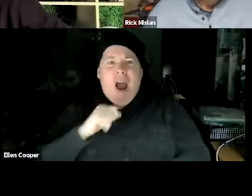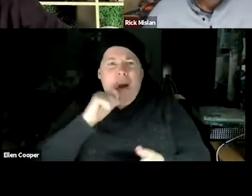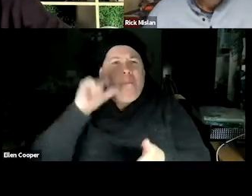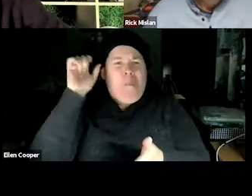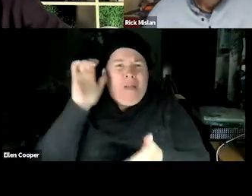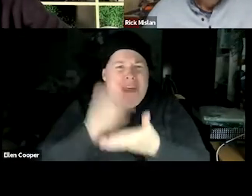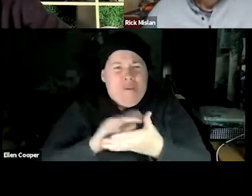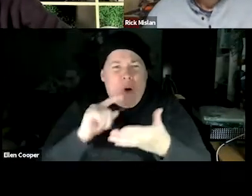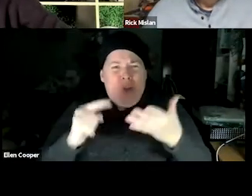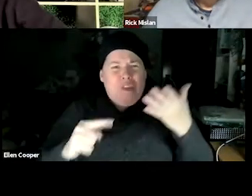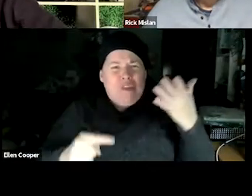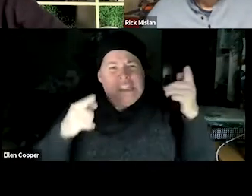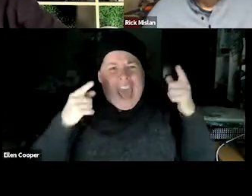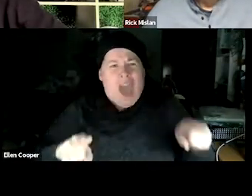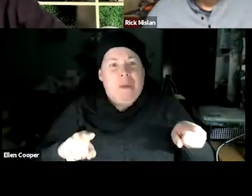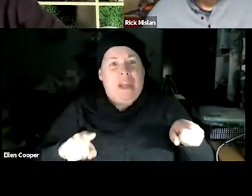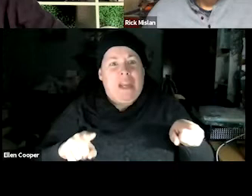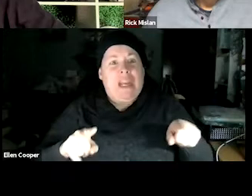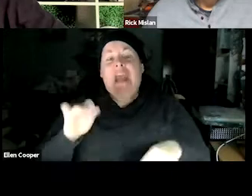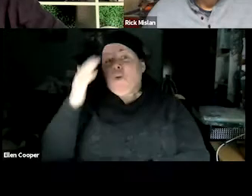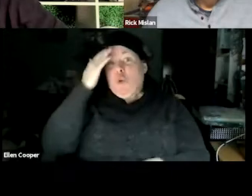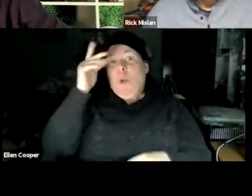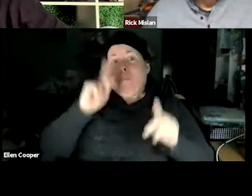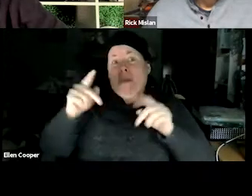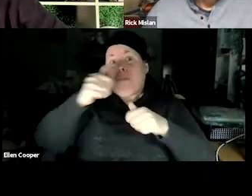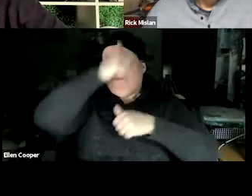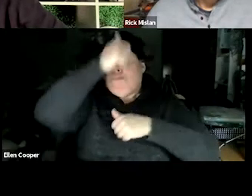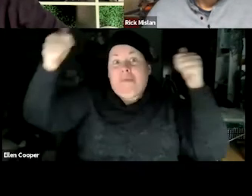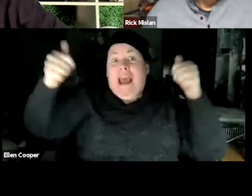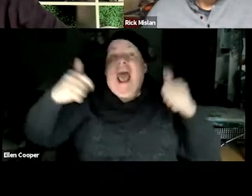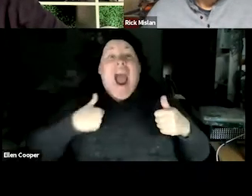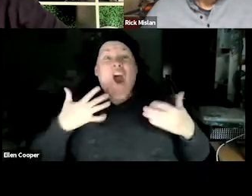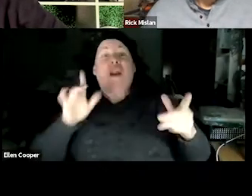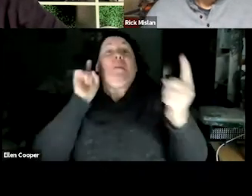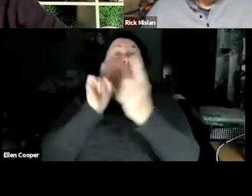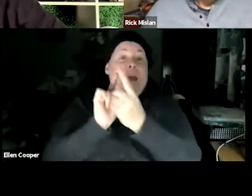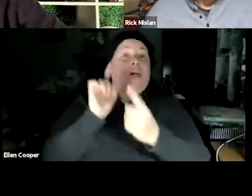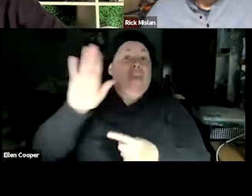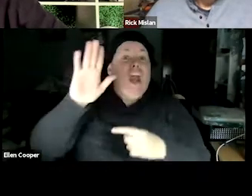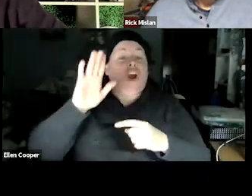CalebBarlow: If you knew the executives at Equifax, which I had actually met their security team before they had this incident.